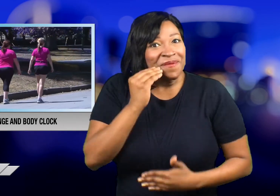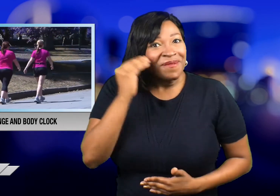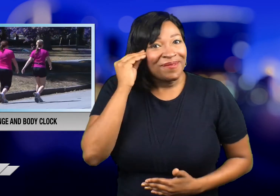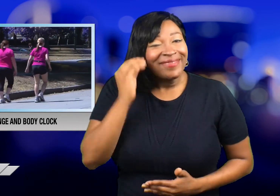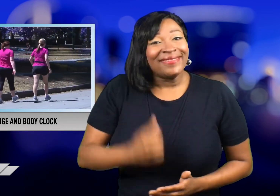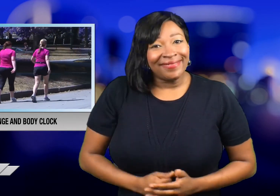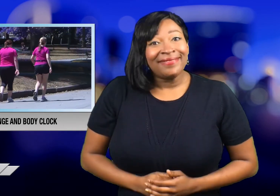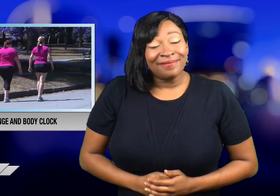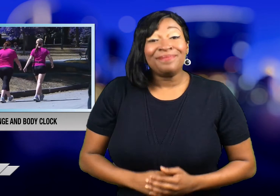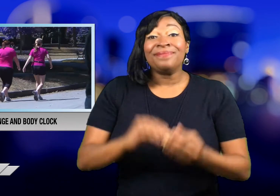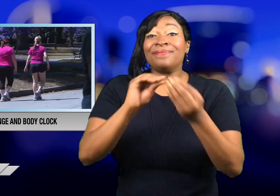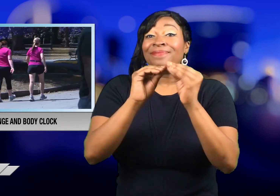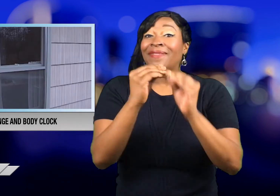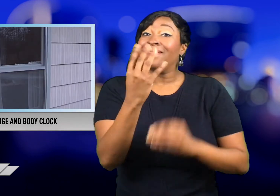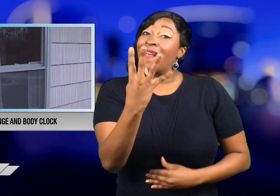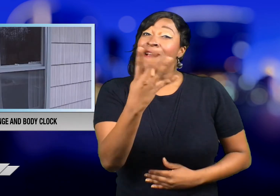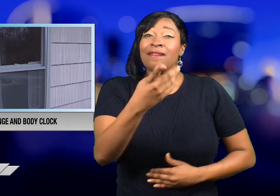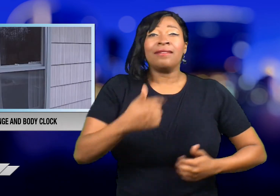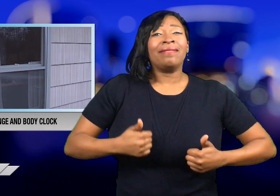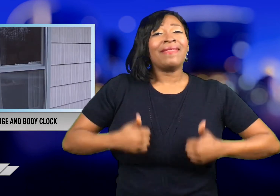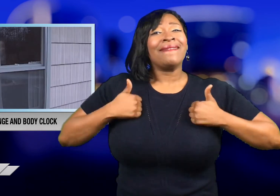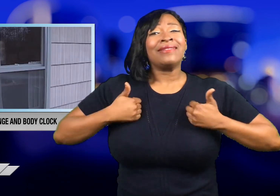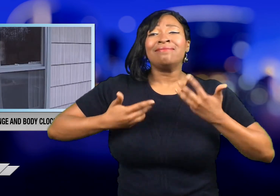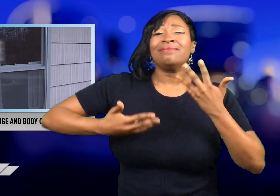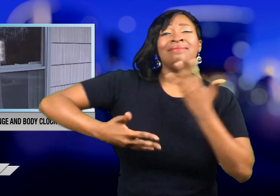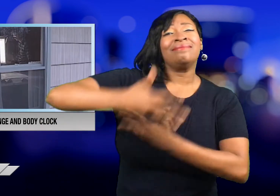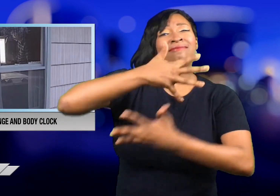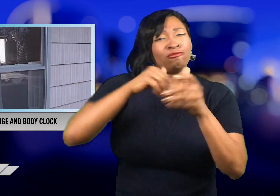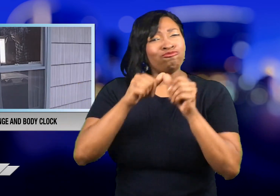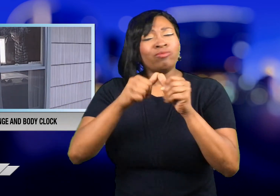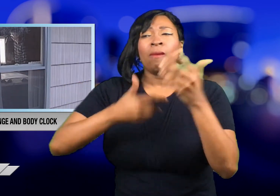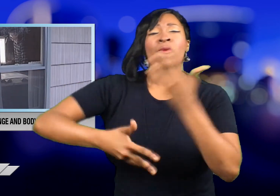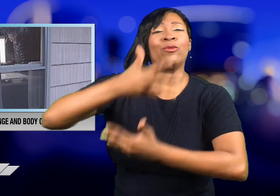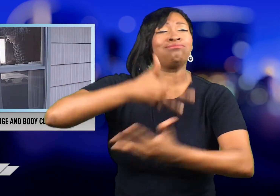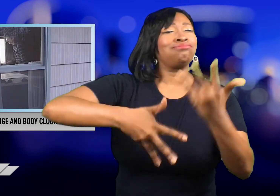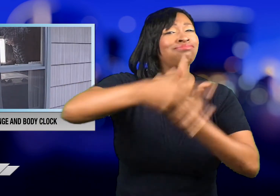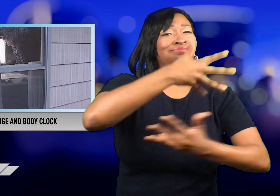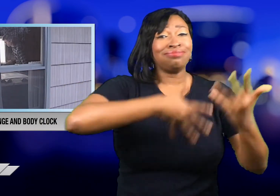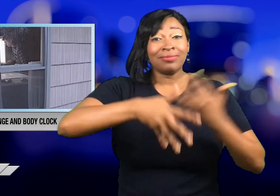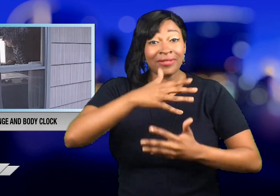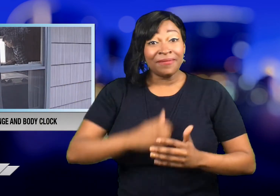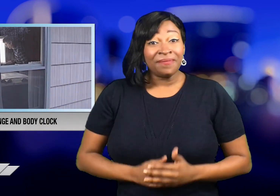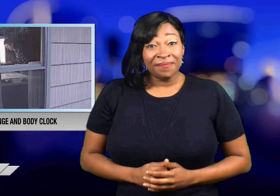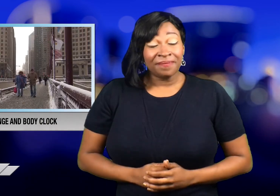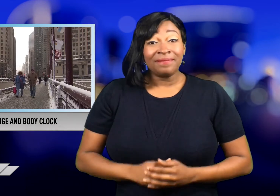Keep an active social life.